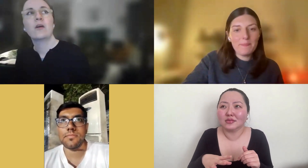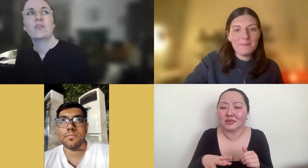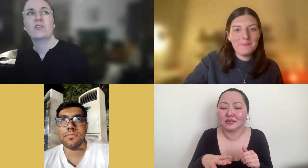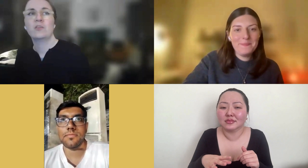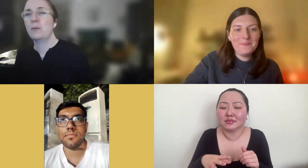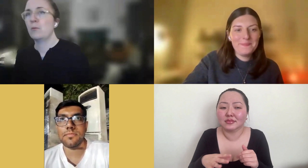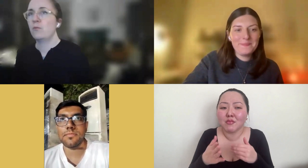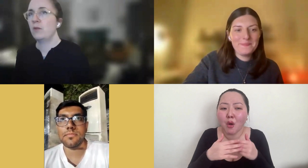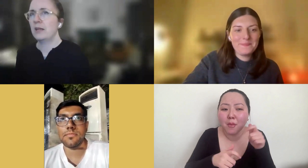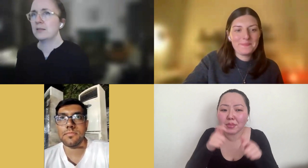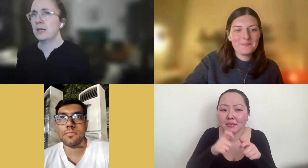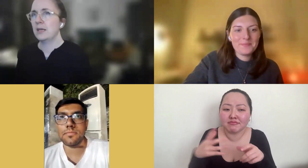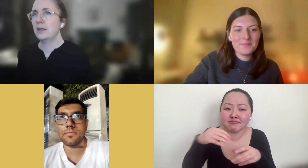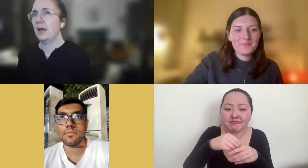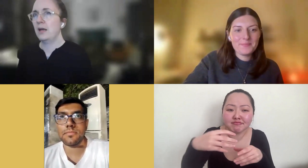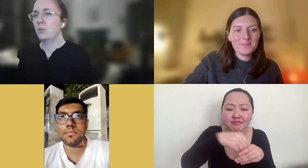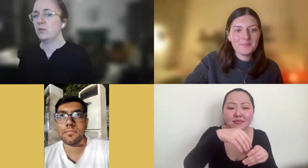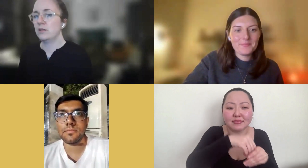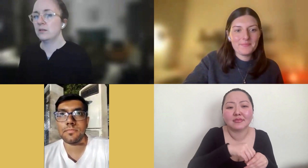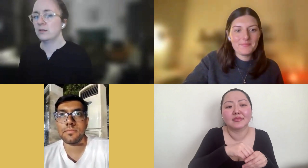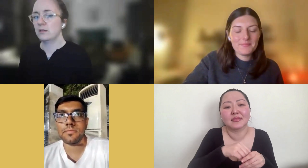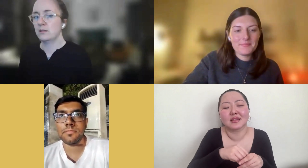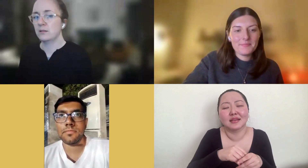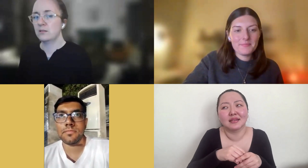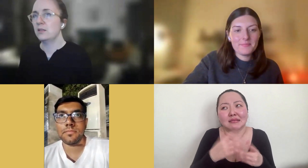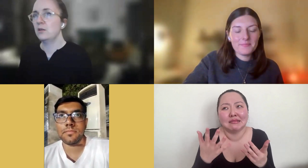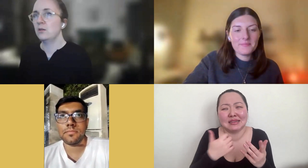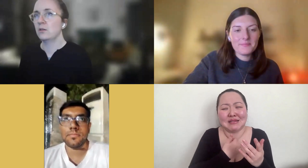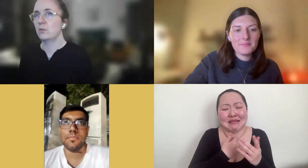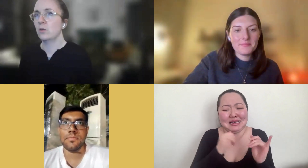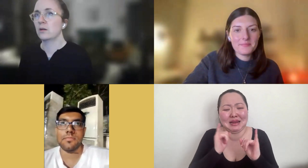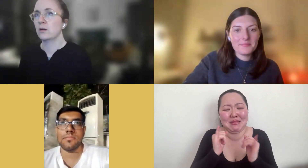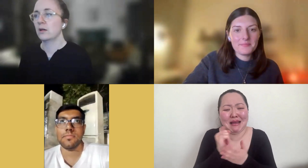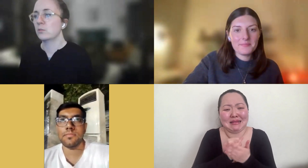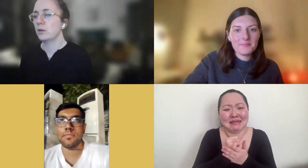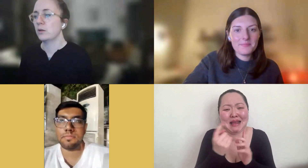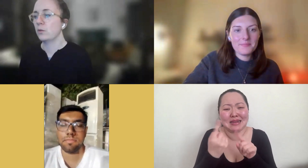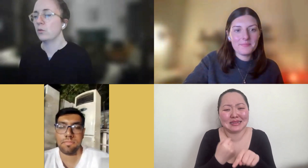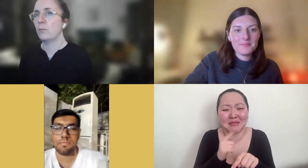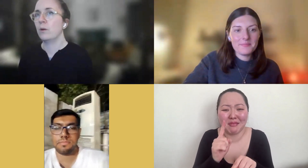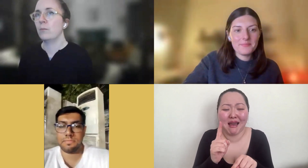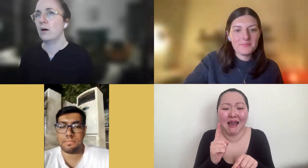for us, it is people feeling seen and wanting to continue the good work. I guess we want to be a